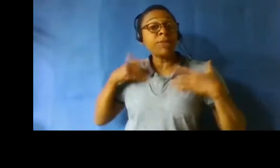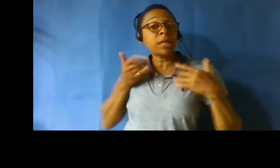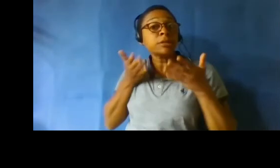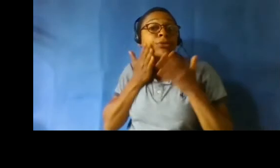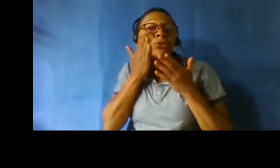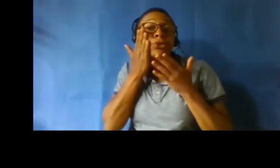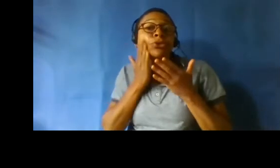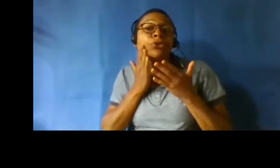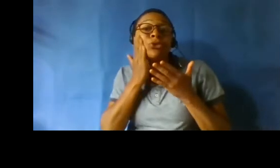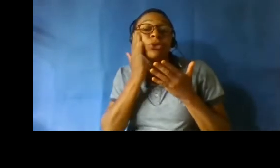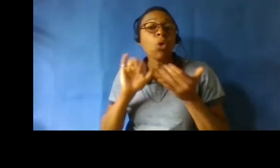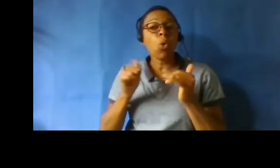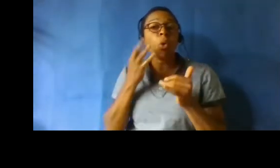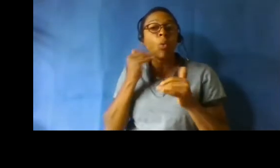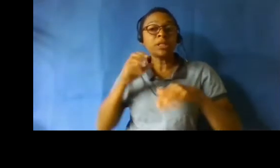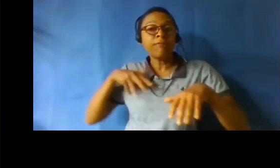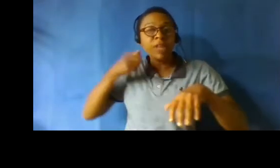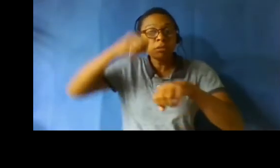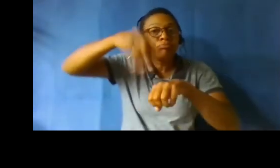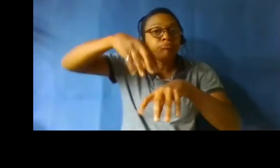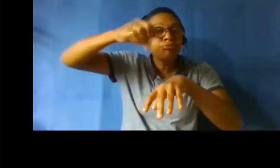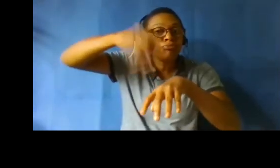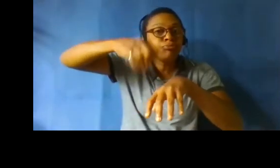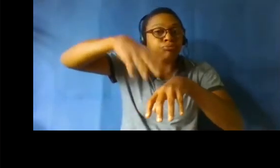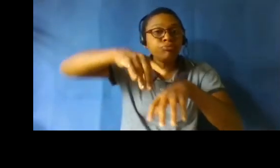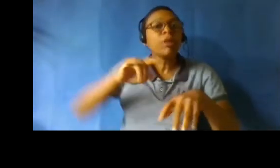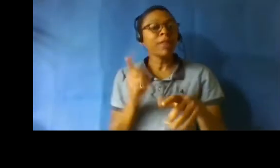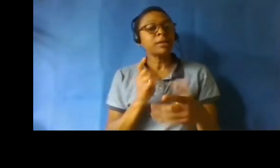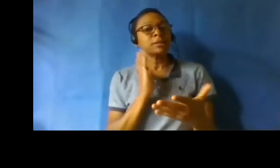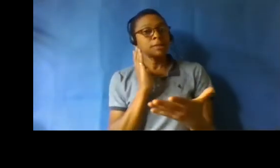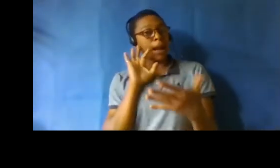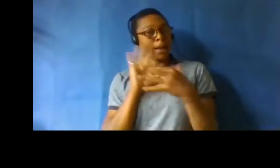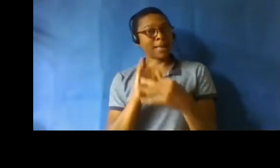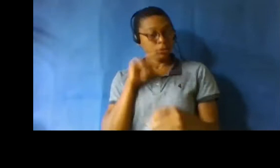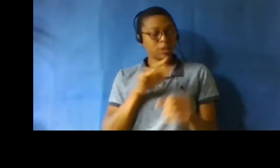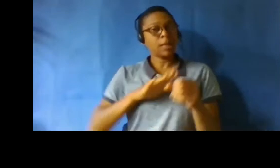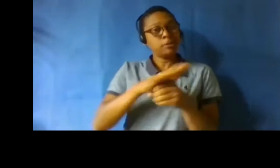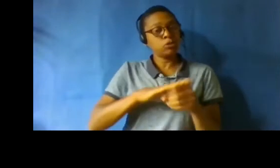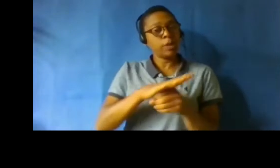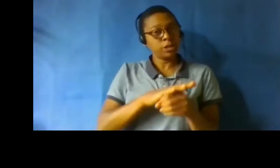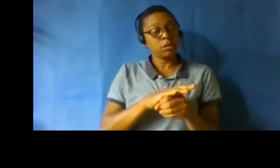or situation one of the later scenes two picks bags running the water from her